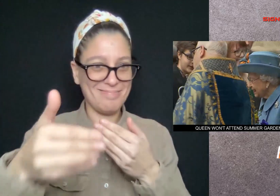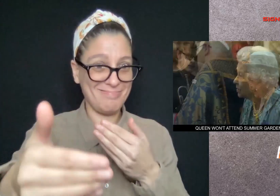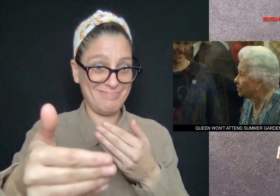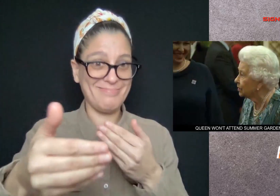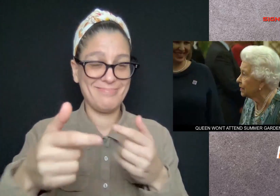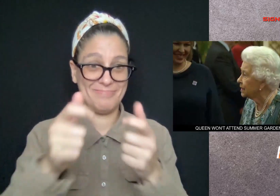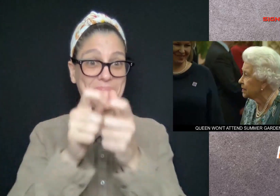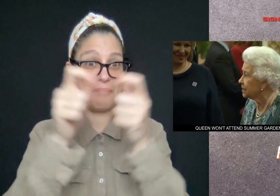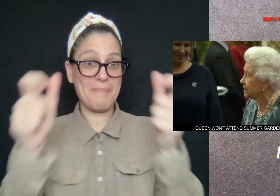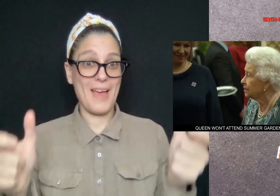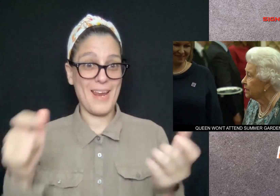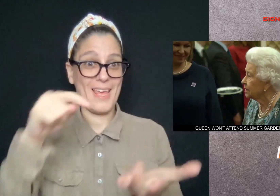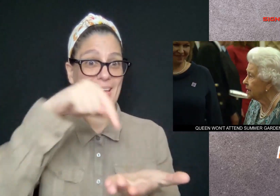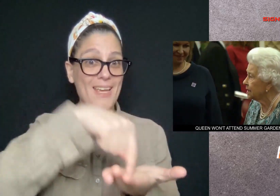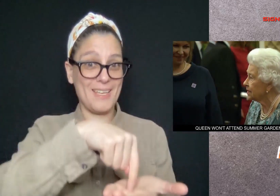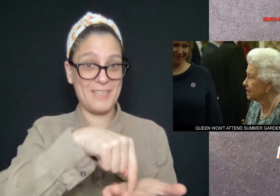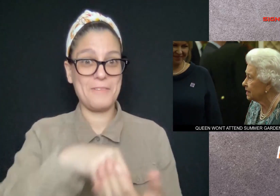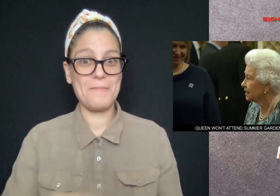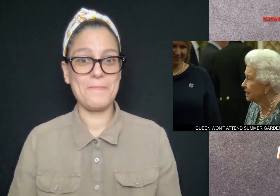and three parties will be held at the palace